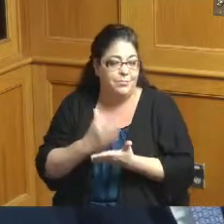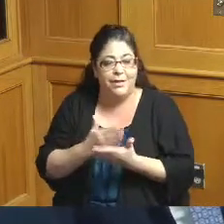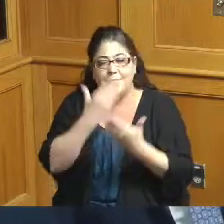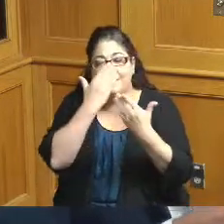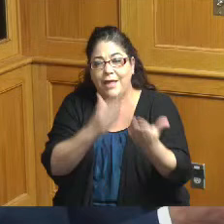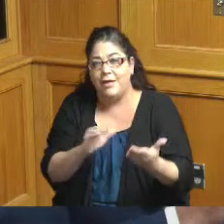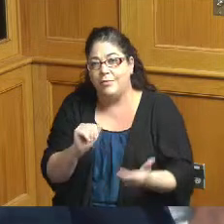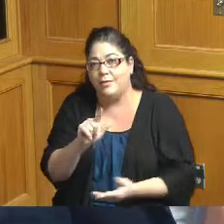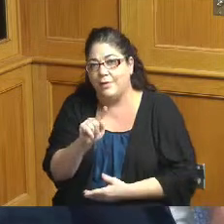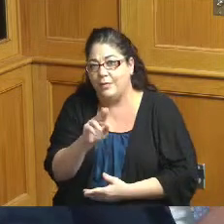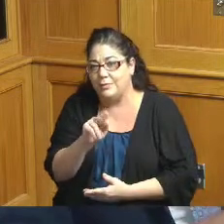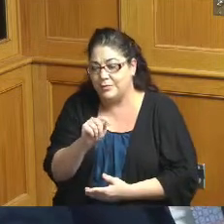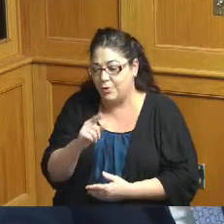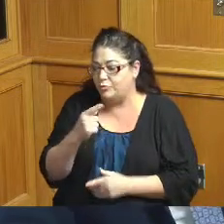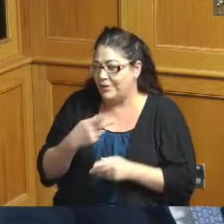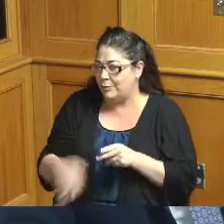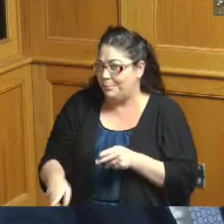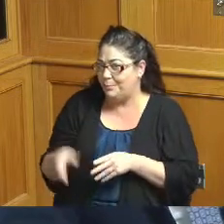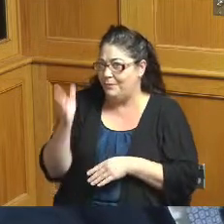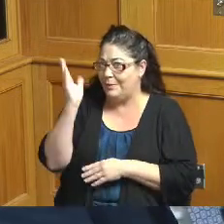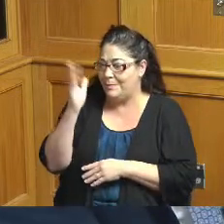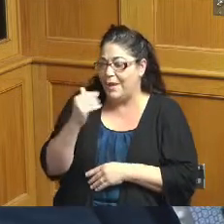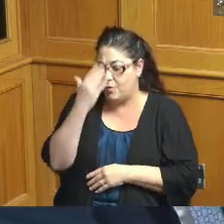I'll keep my presentation brief because I know you have a lot today